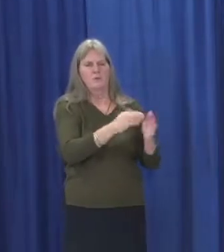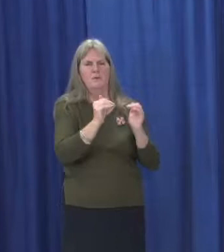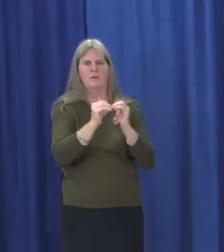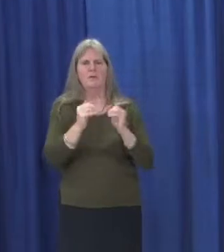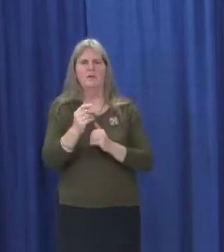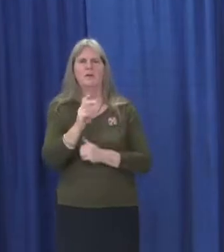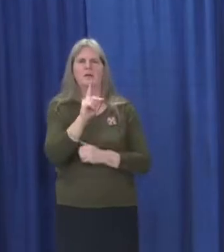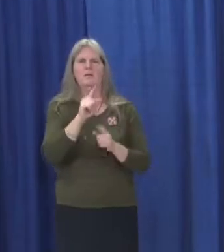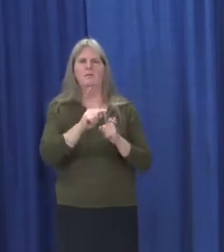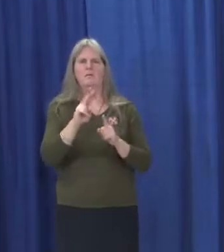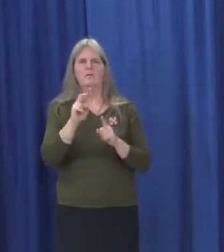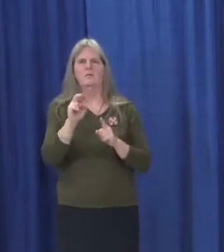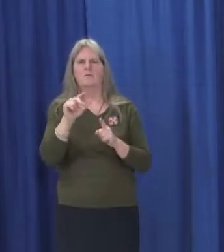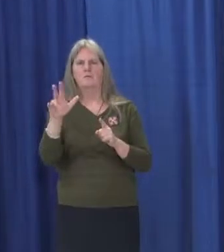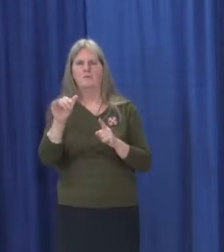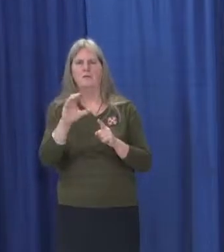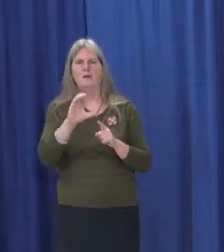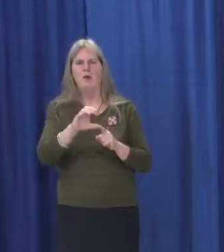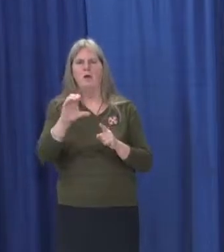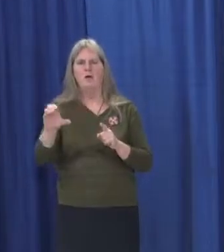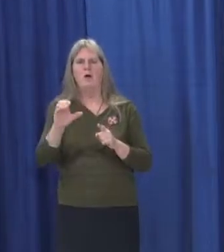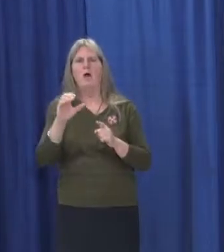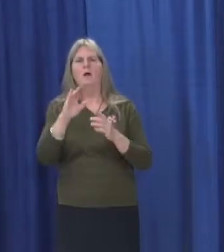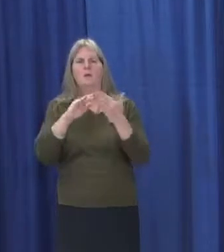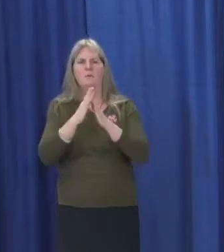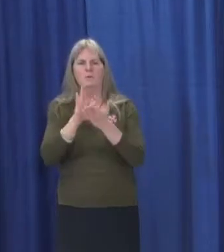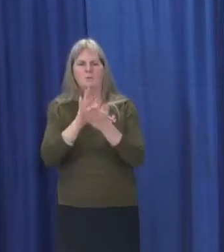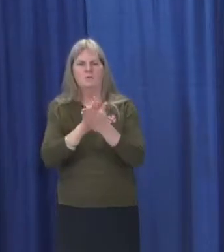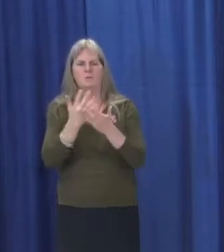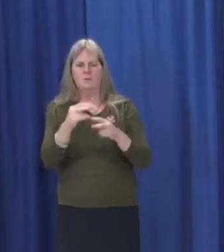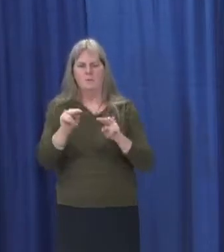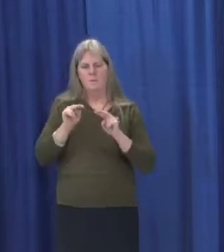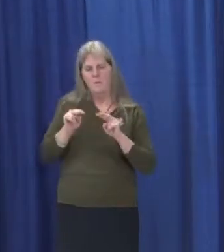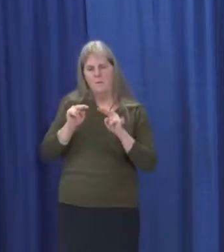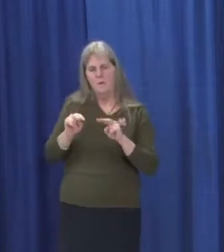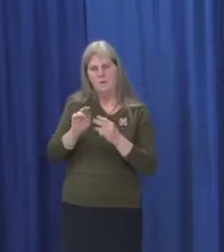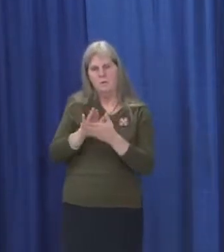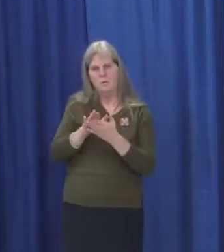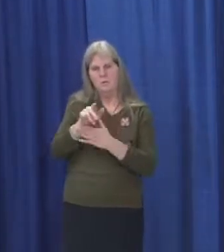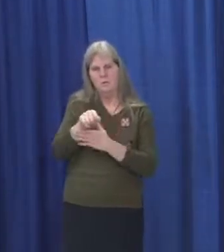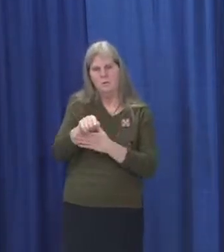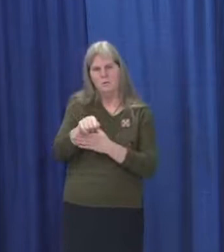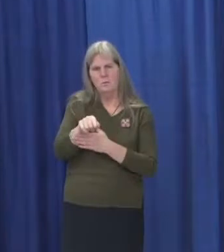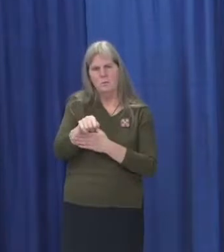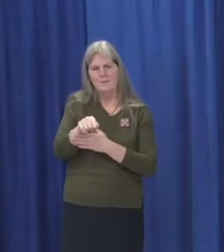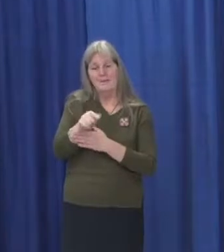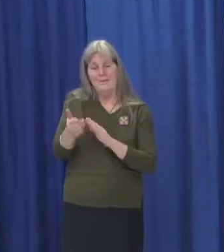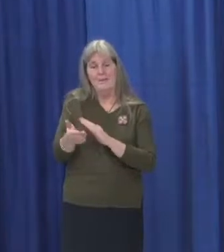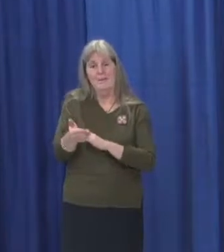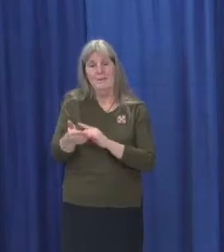Grades K. four and one, two, to react car crossed in the deuce court under observation.